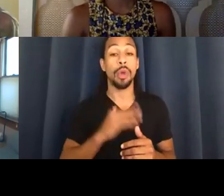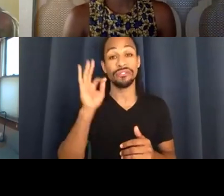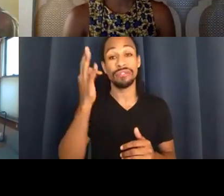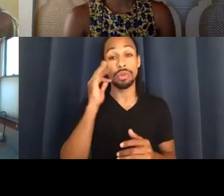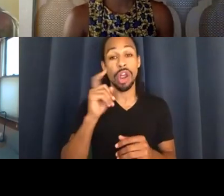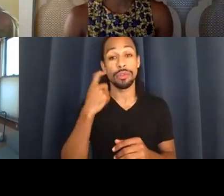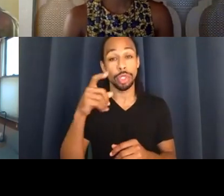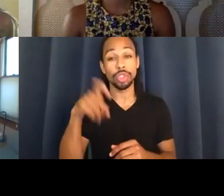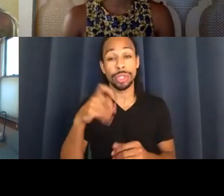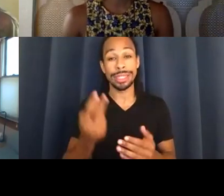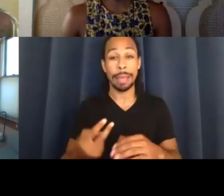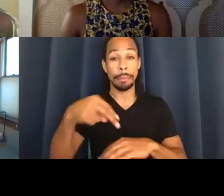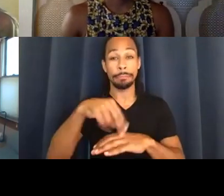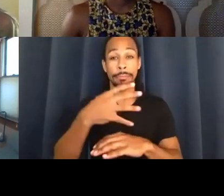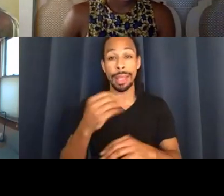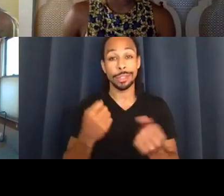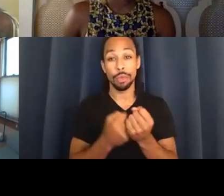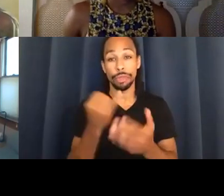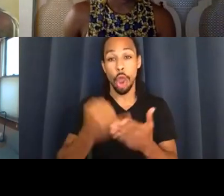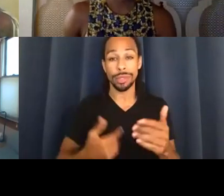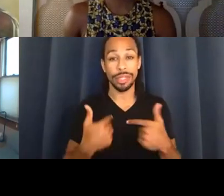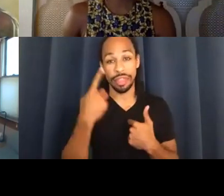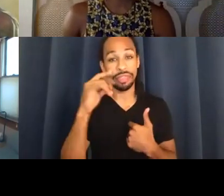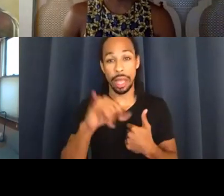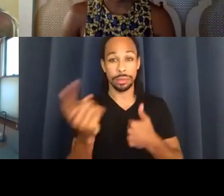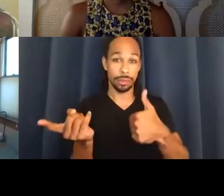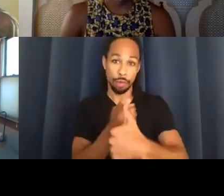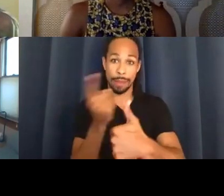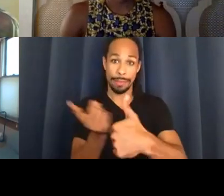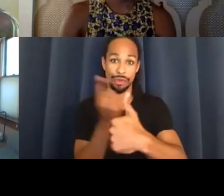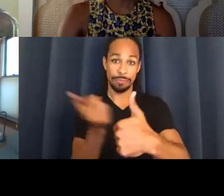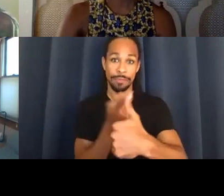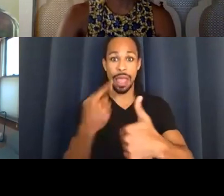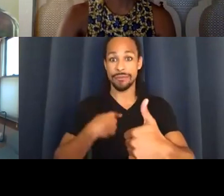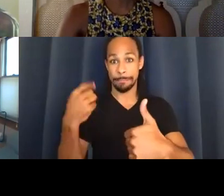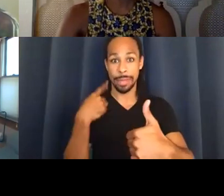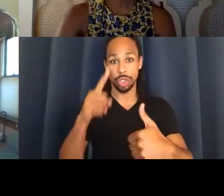the arts. I think there is that. I think I have been shocked by the lack of knowledge